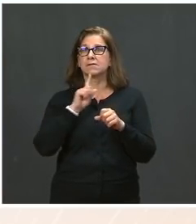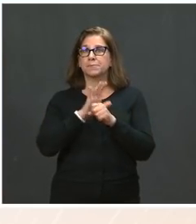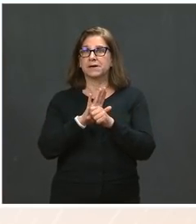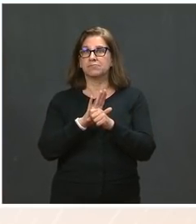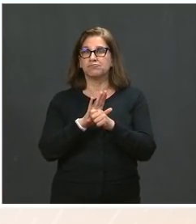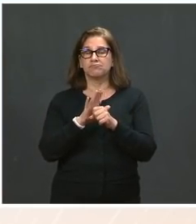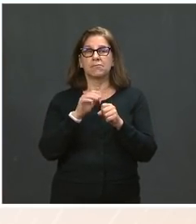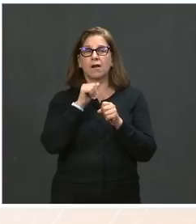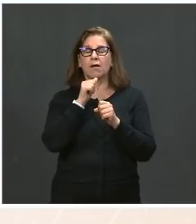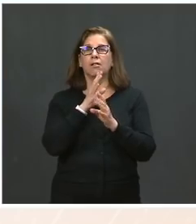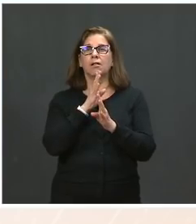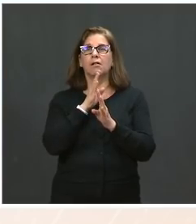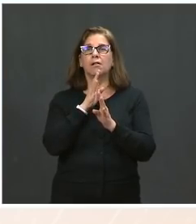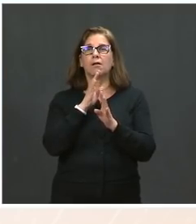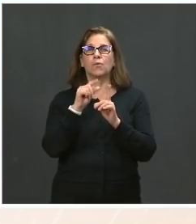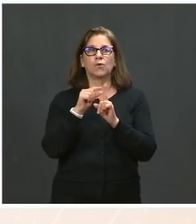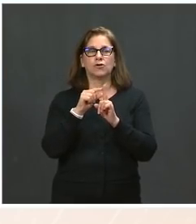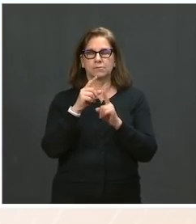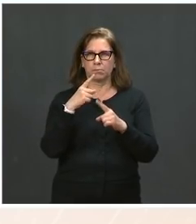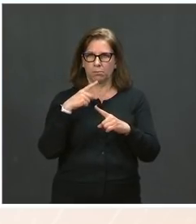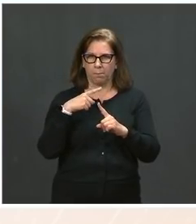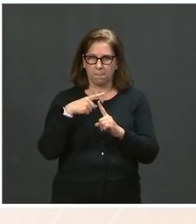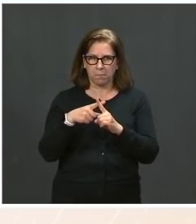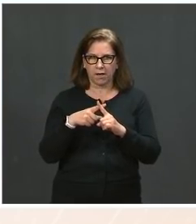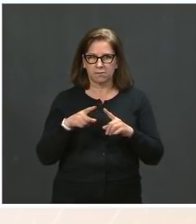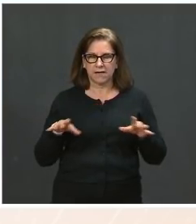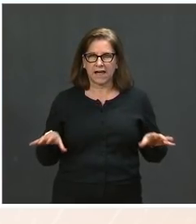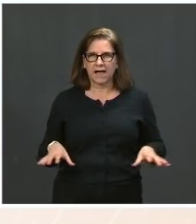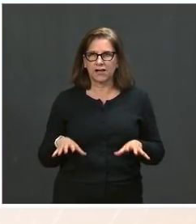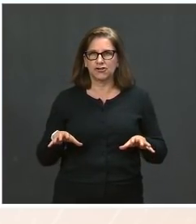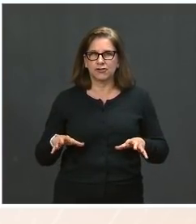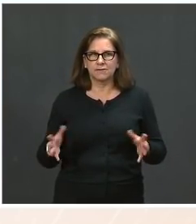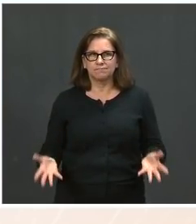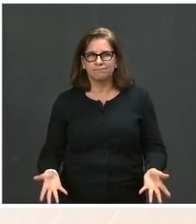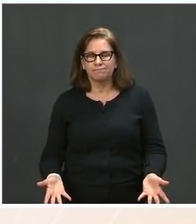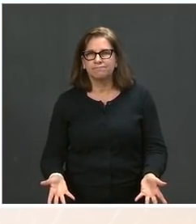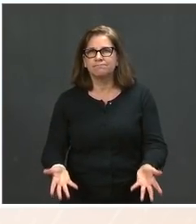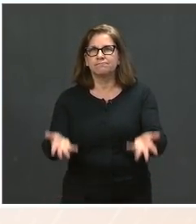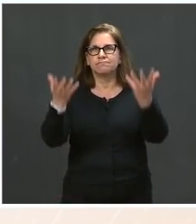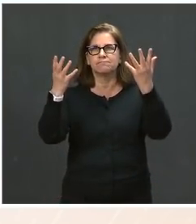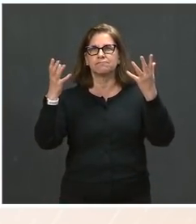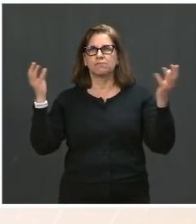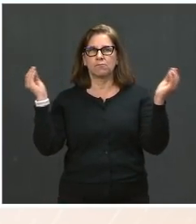he can help move forward and put in place more action. The Press: Thanks, Jen. Ms. Psaki: Thanks, everyone.